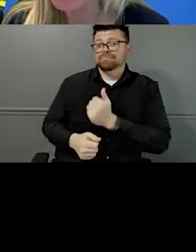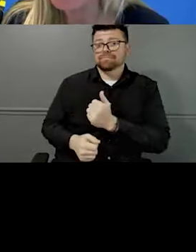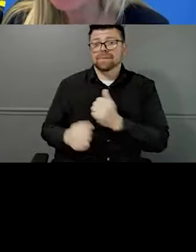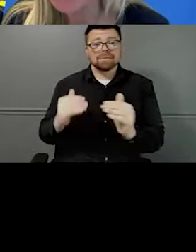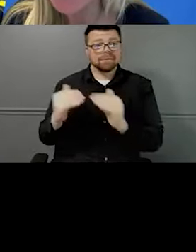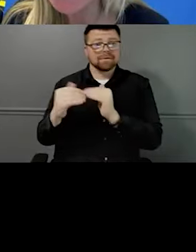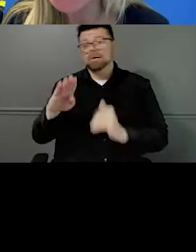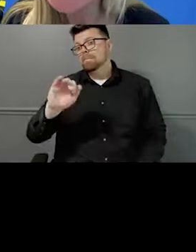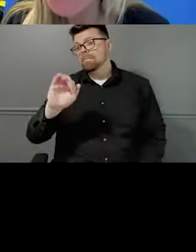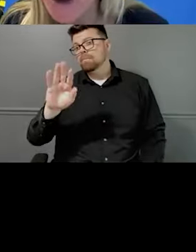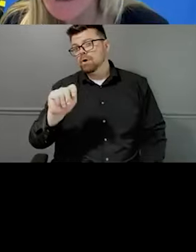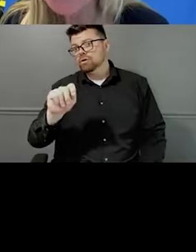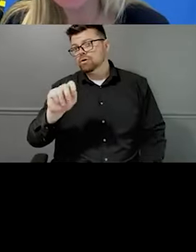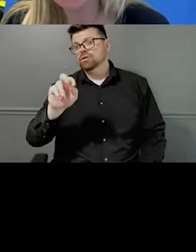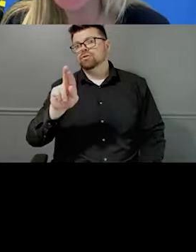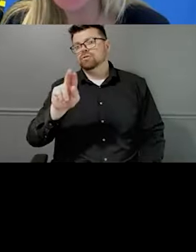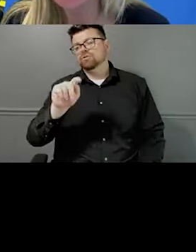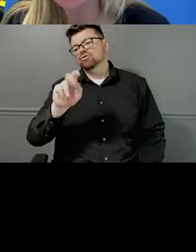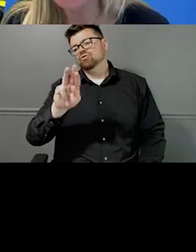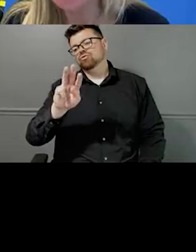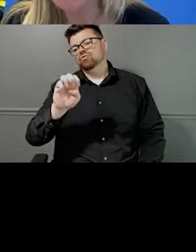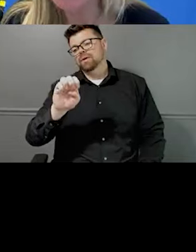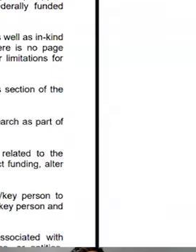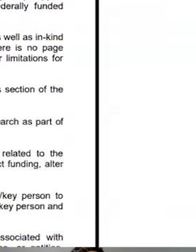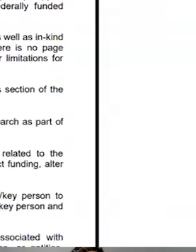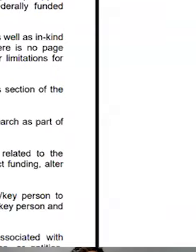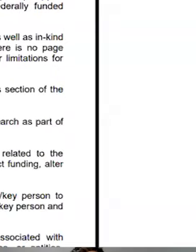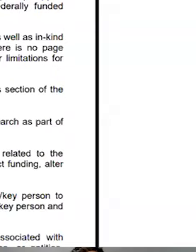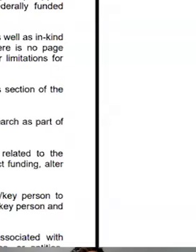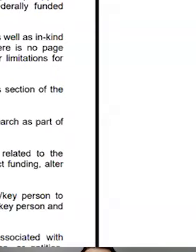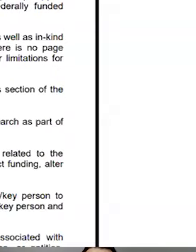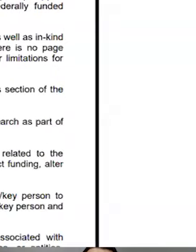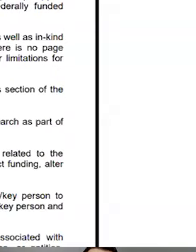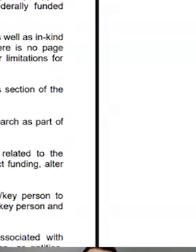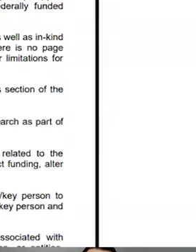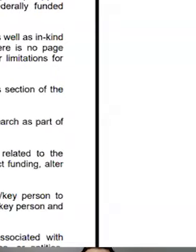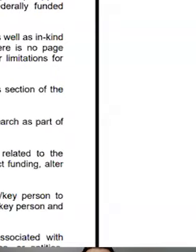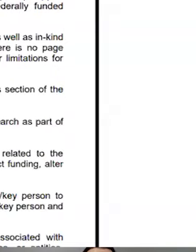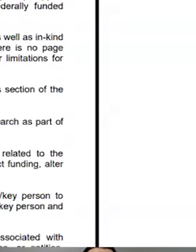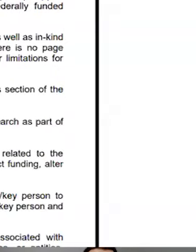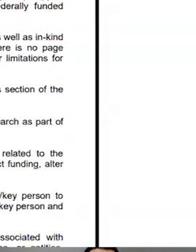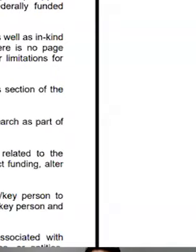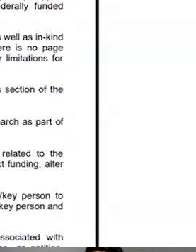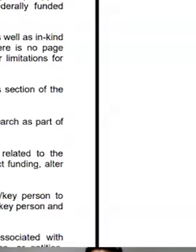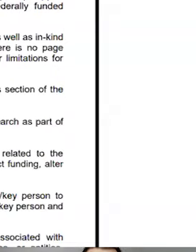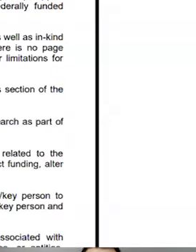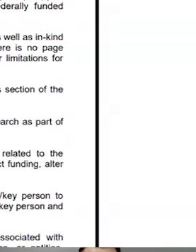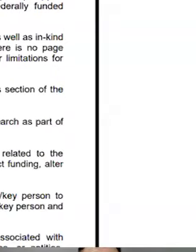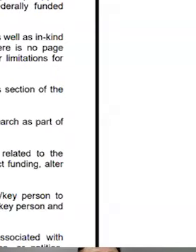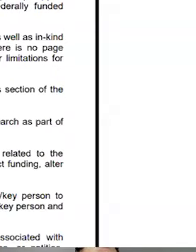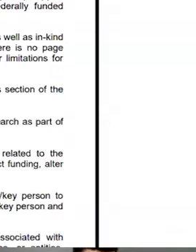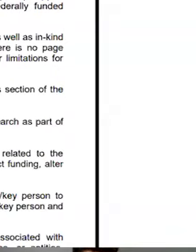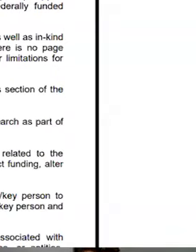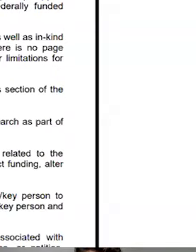Bart Trawick to actually go over SciENcv. Bart Trawick: Great. Thank you so much, Jean.